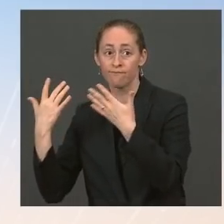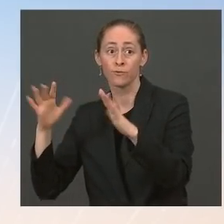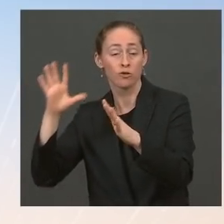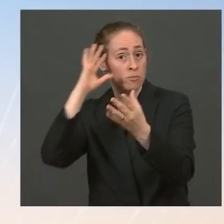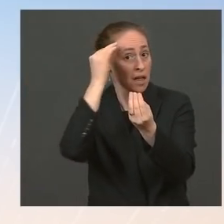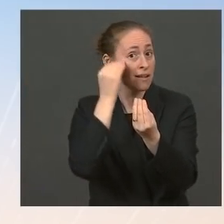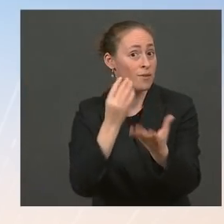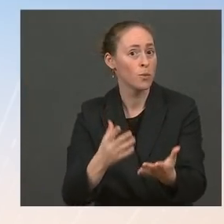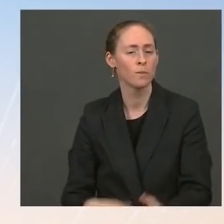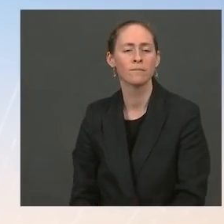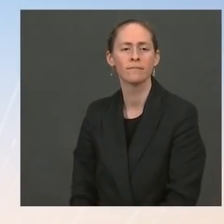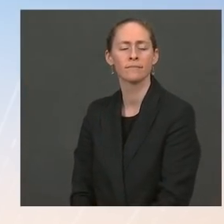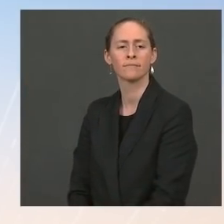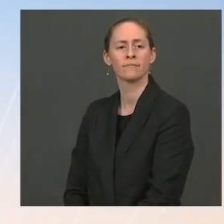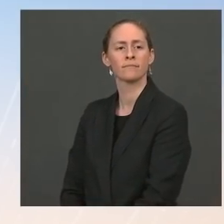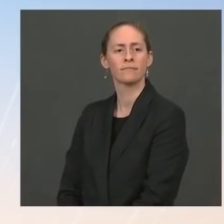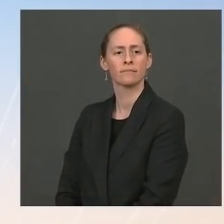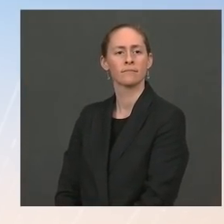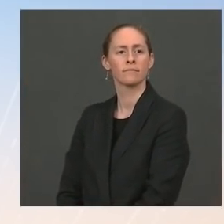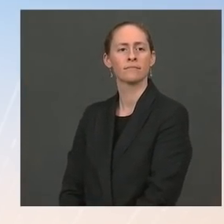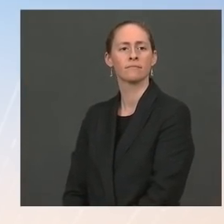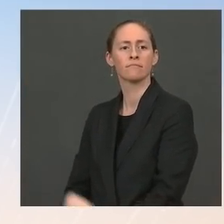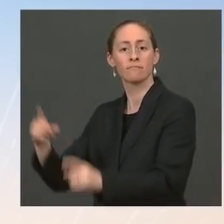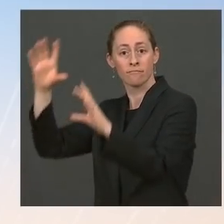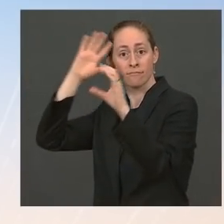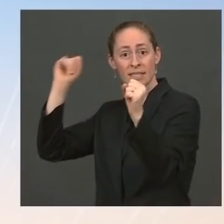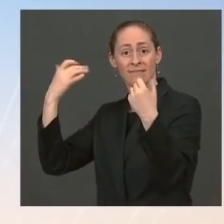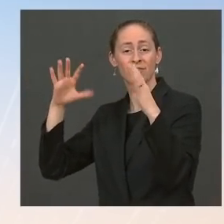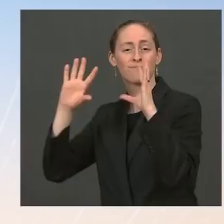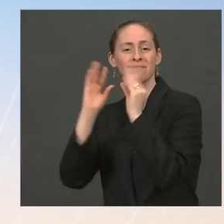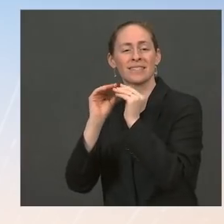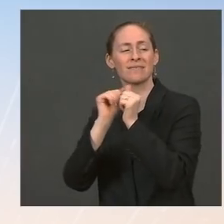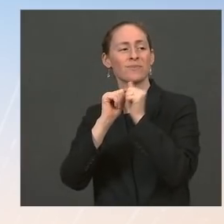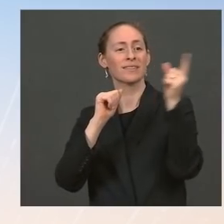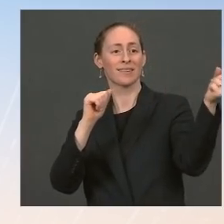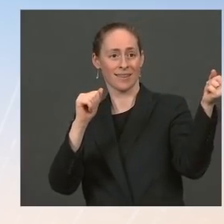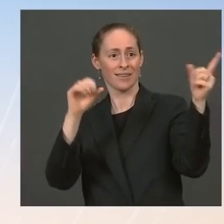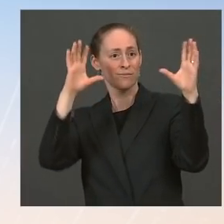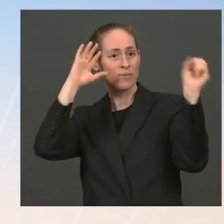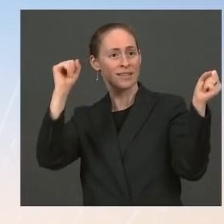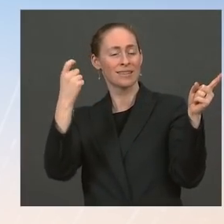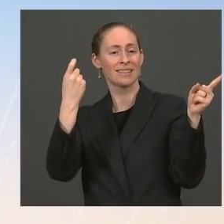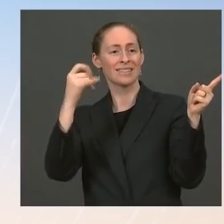American intel agencies have told the President they cannot crack the origins of COVID without China's help.